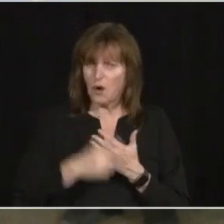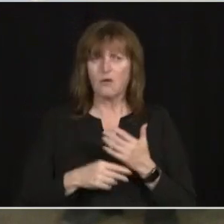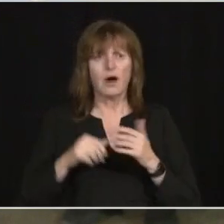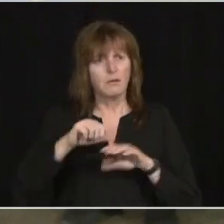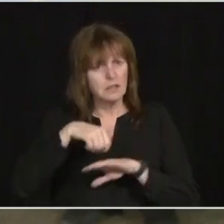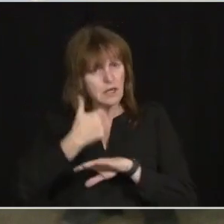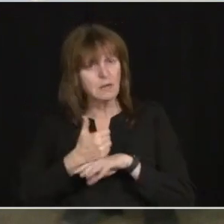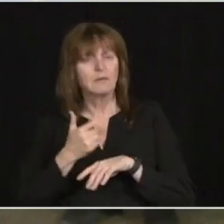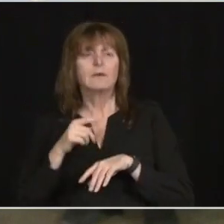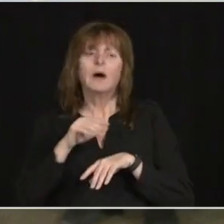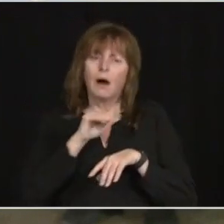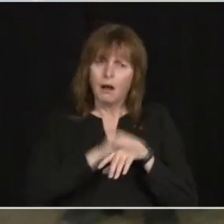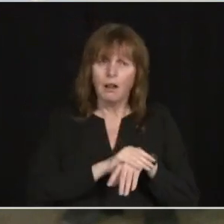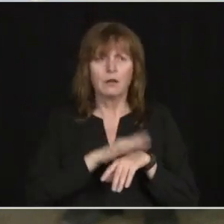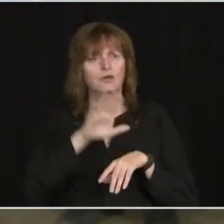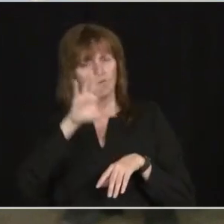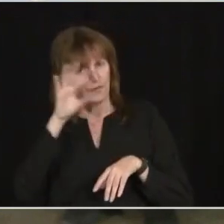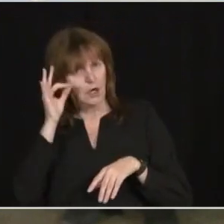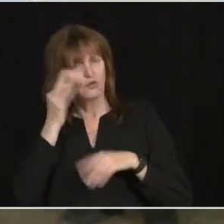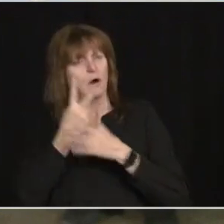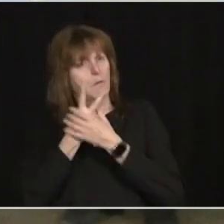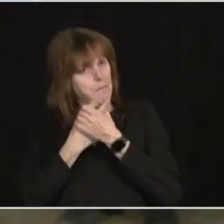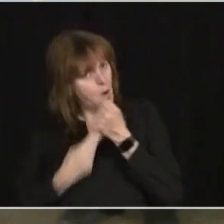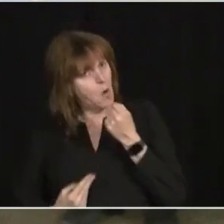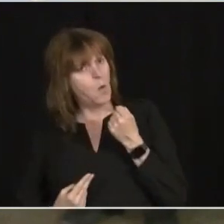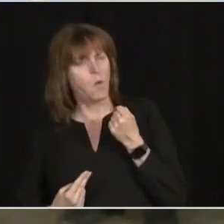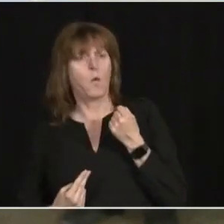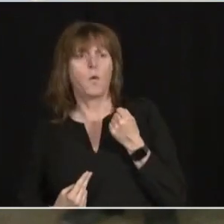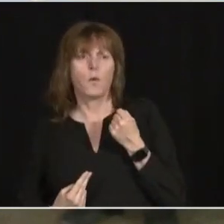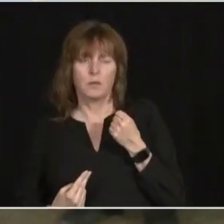supports accessible for kids from kindergarten all the